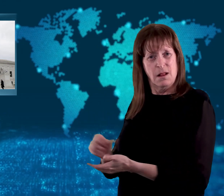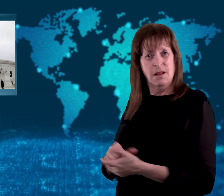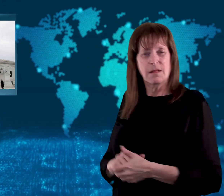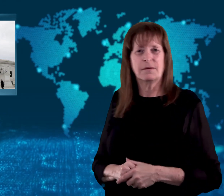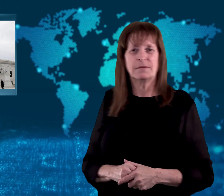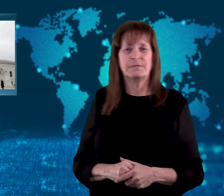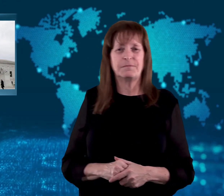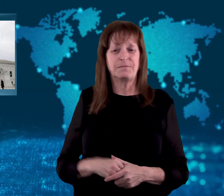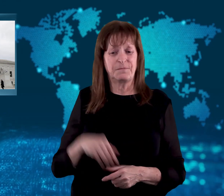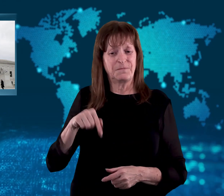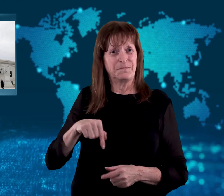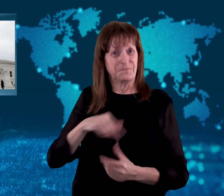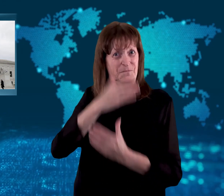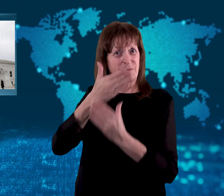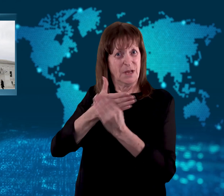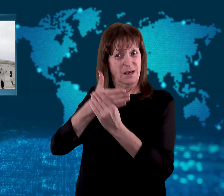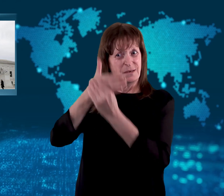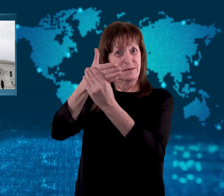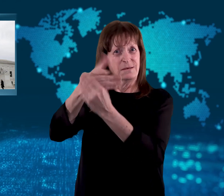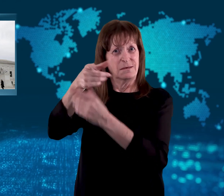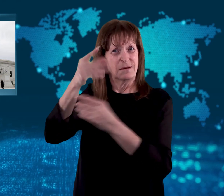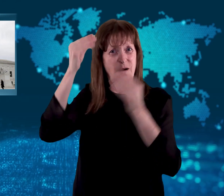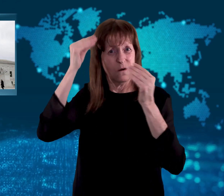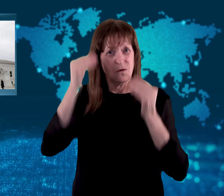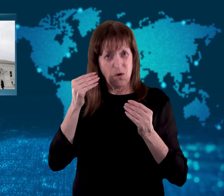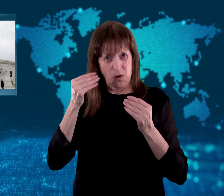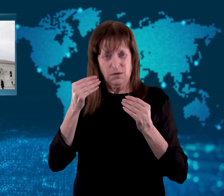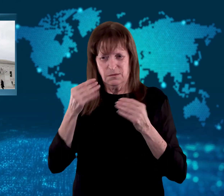for gay couples.